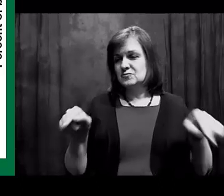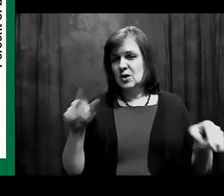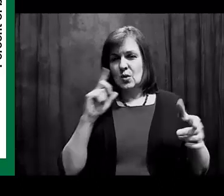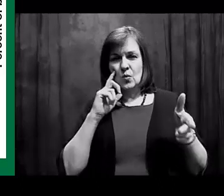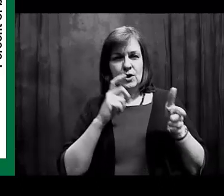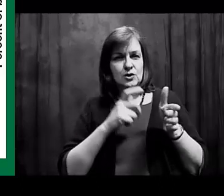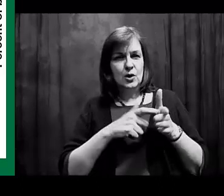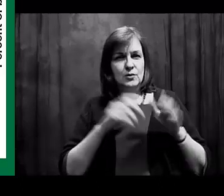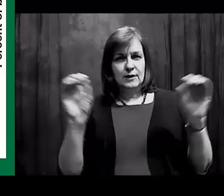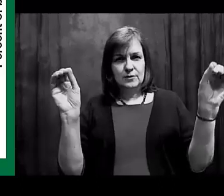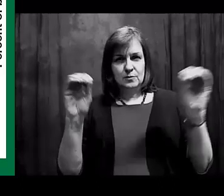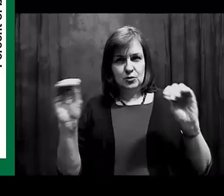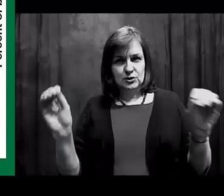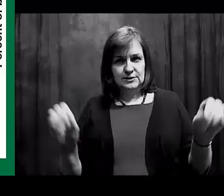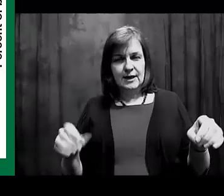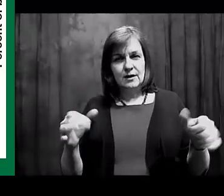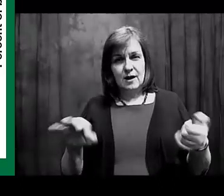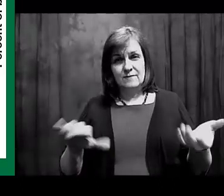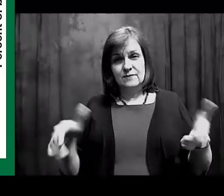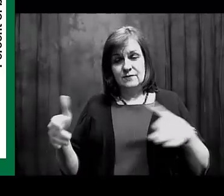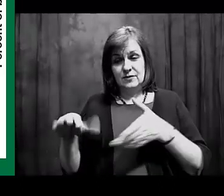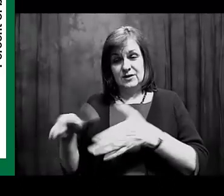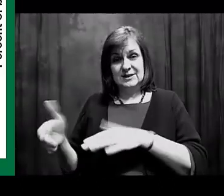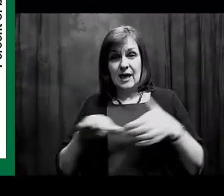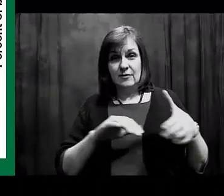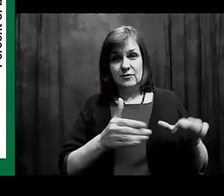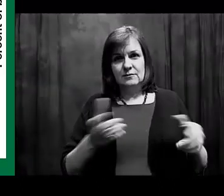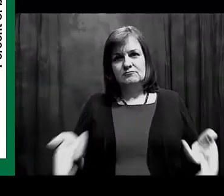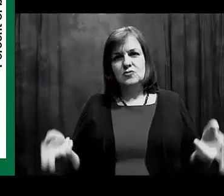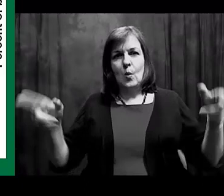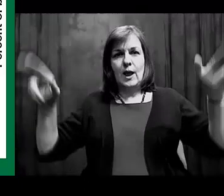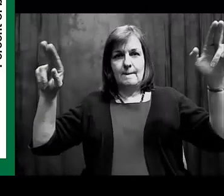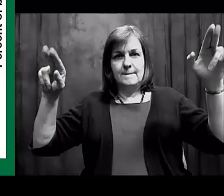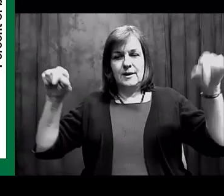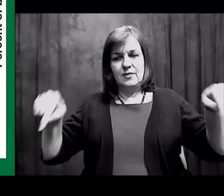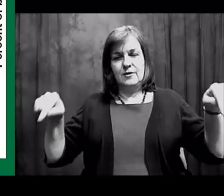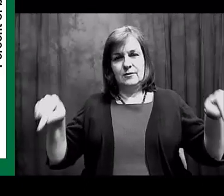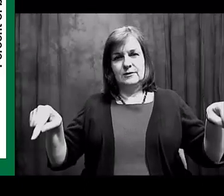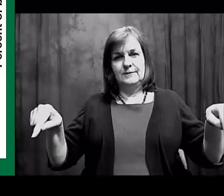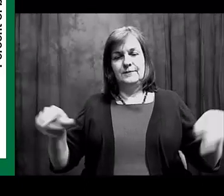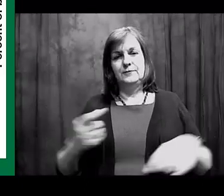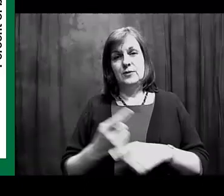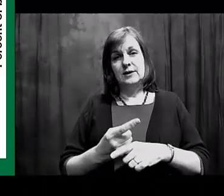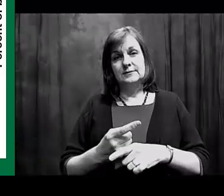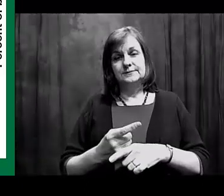we look at percent of infant death rates going way up for those individuals right